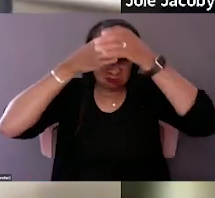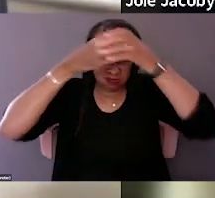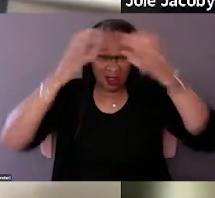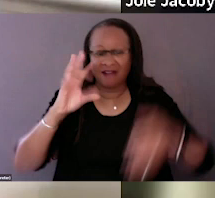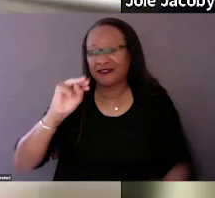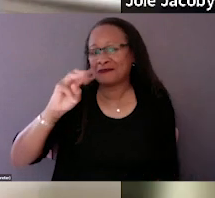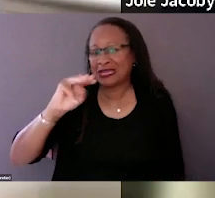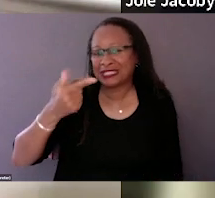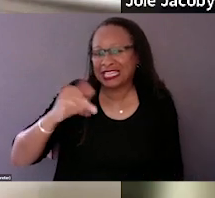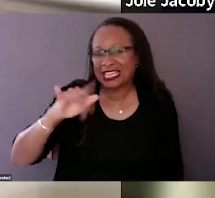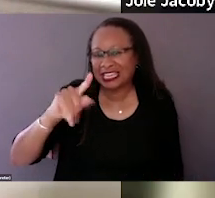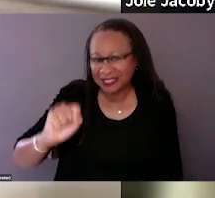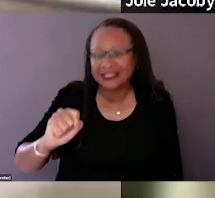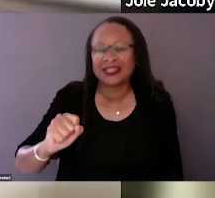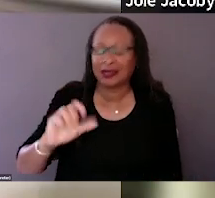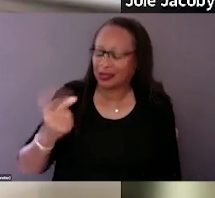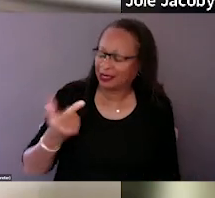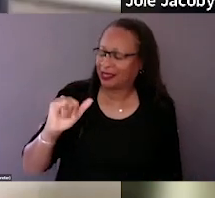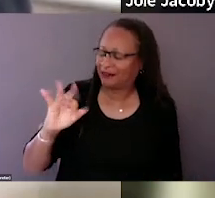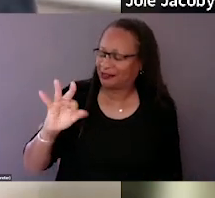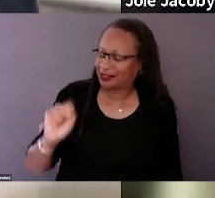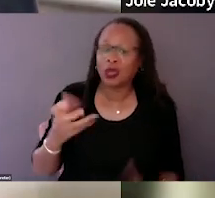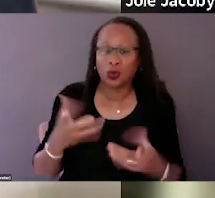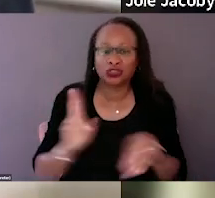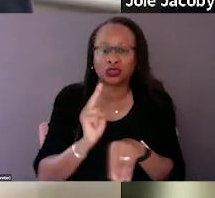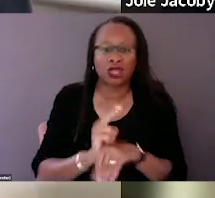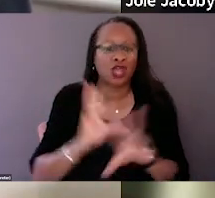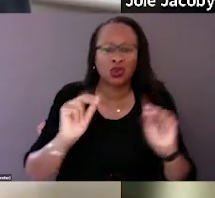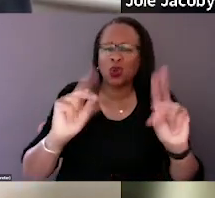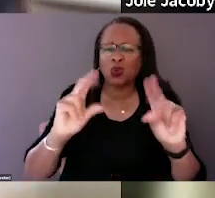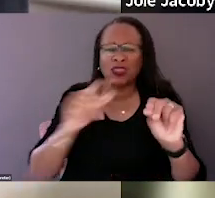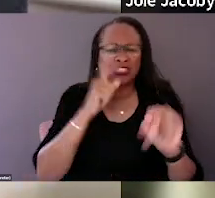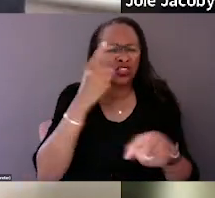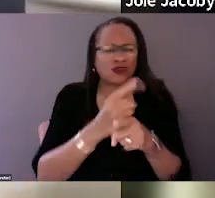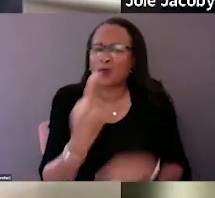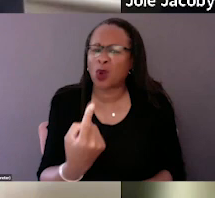Literally, we'll be in the edit and he's like, "No, I need that. That's not the right, that part.